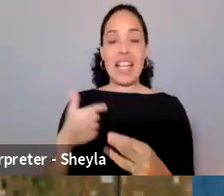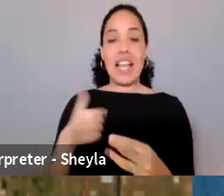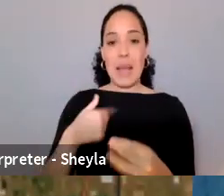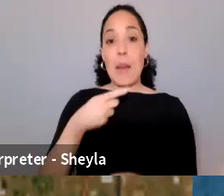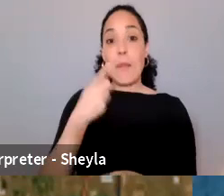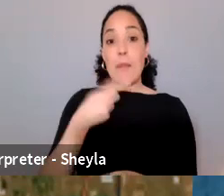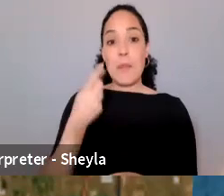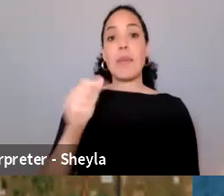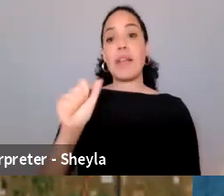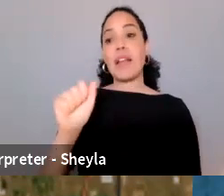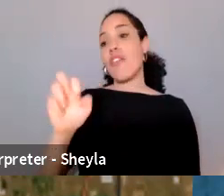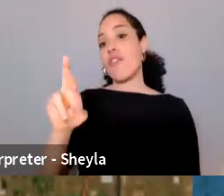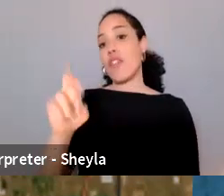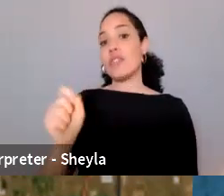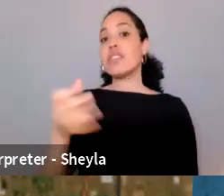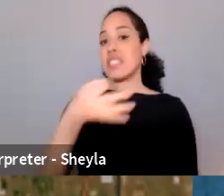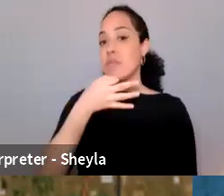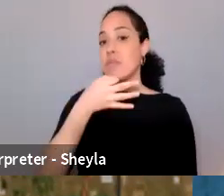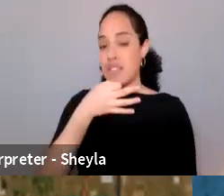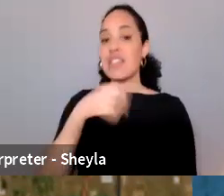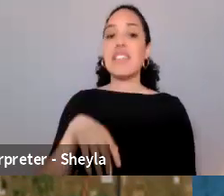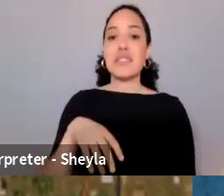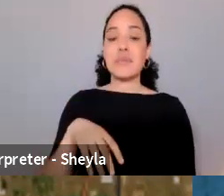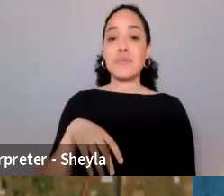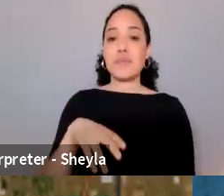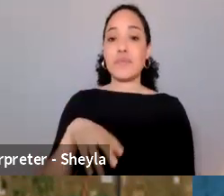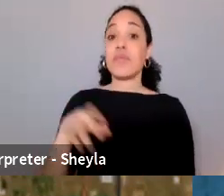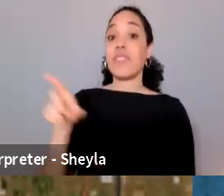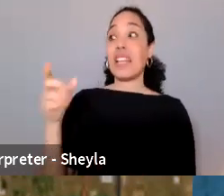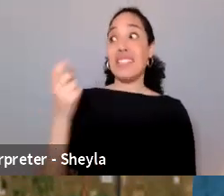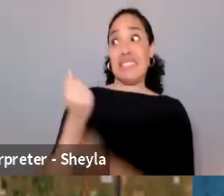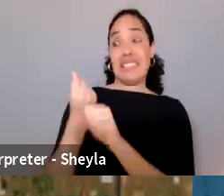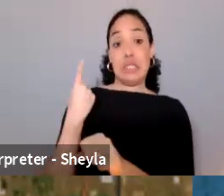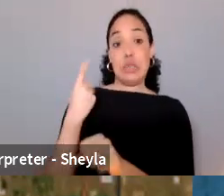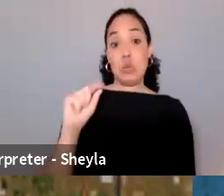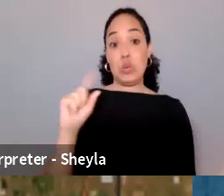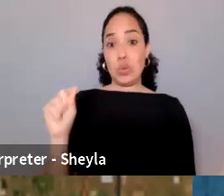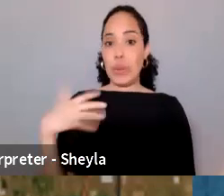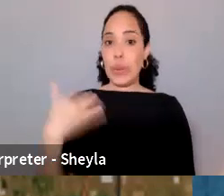Roosevelt National Forest in Pine National Grassland and 2020 was uh an impactful year